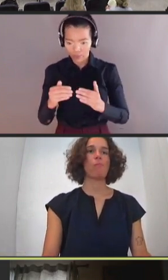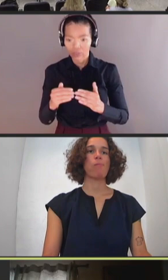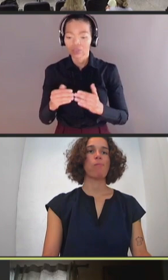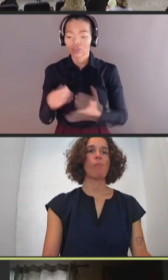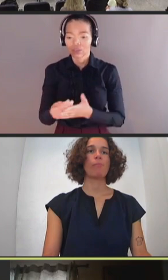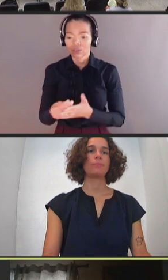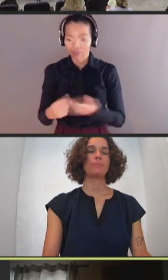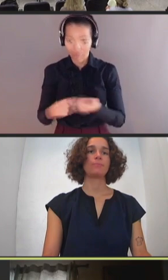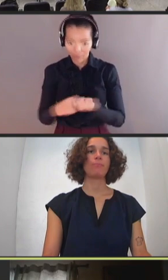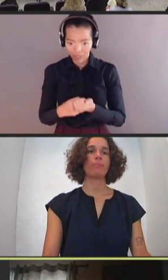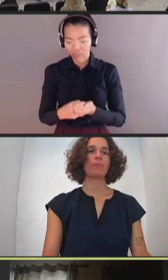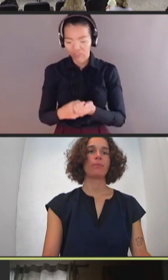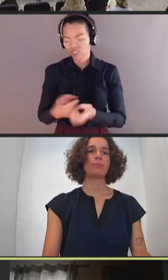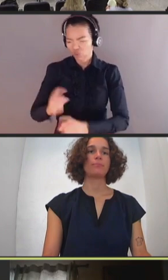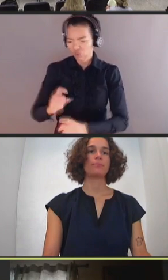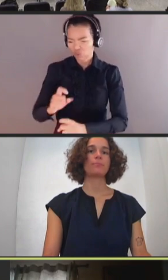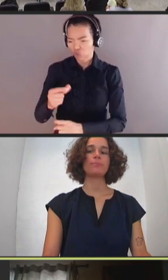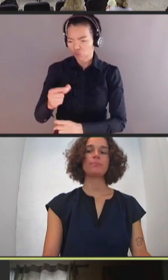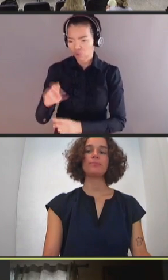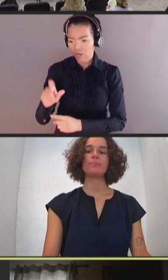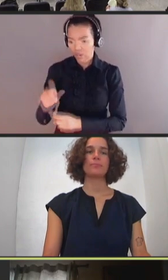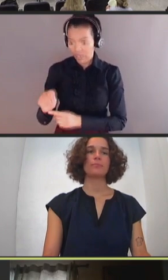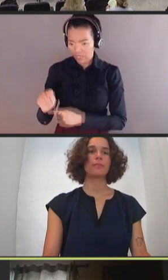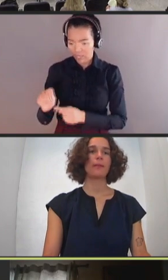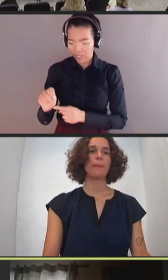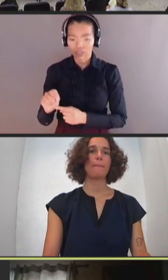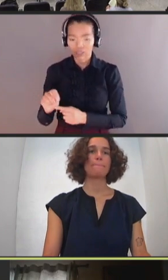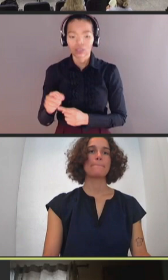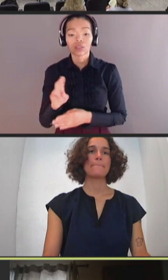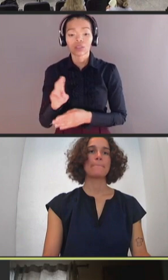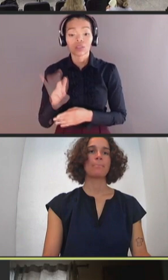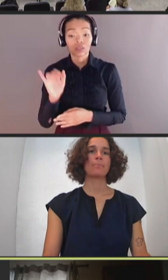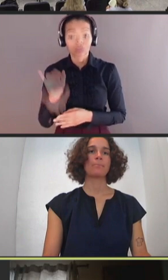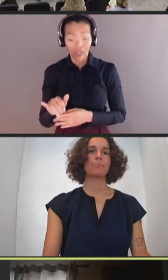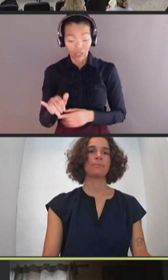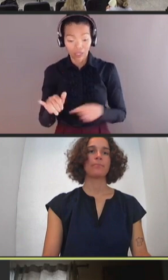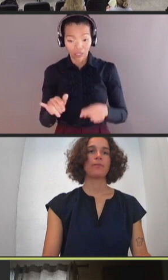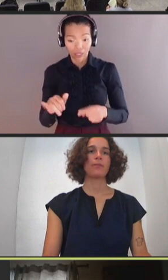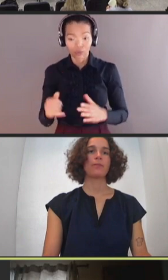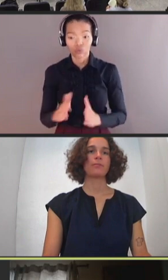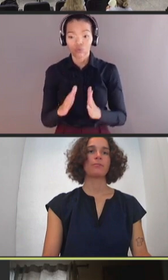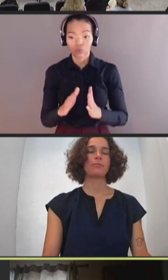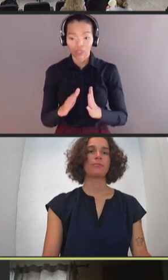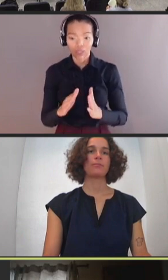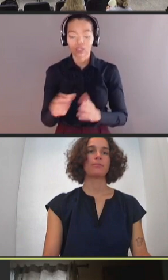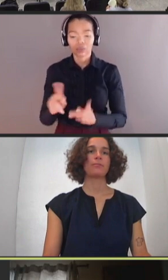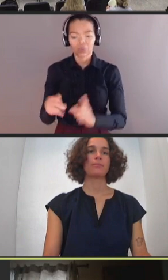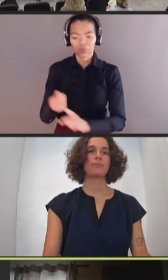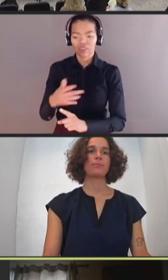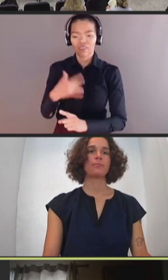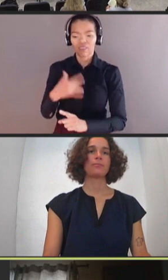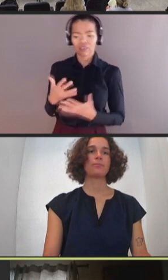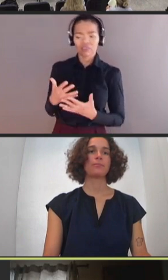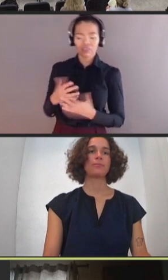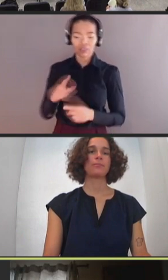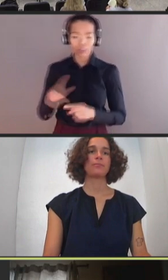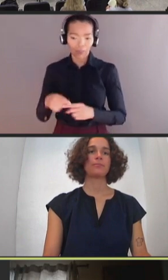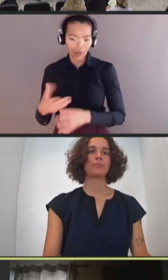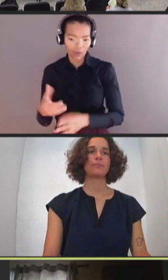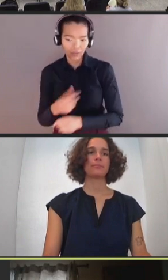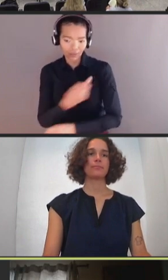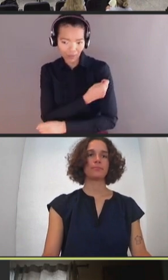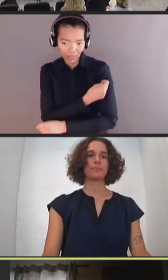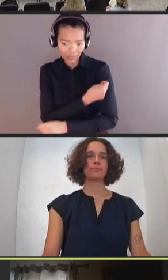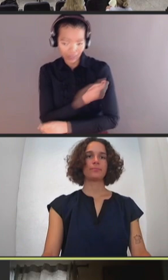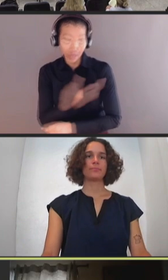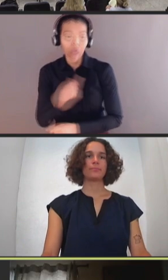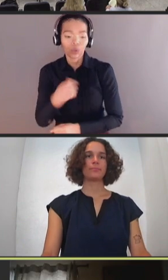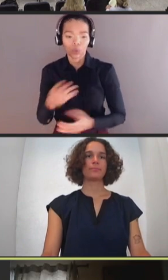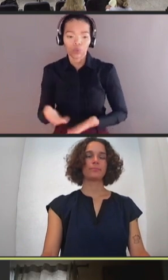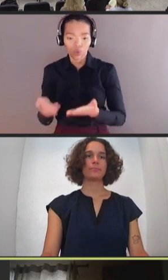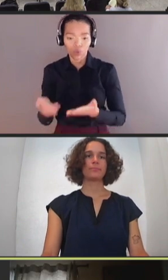grant that we used to address vaccine hesitancy and promote vaccines among